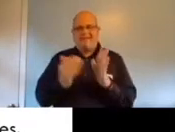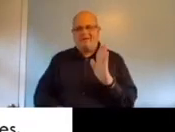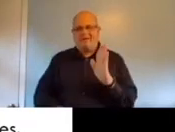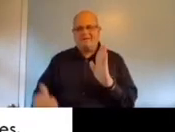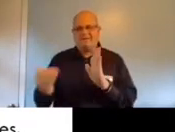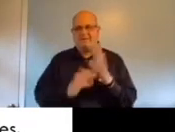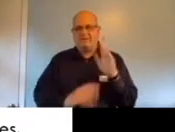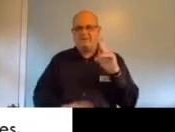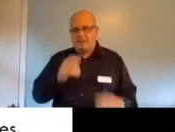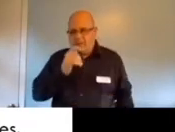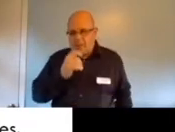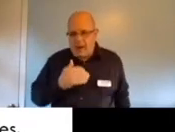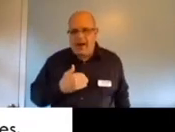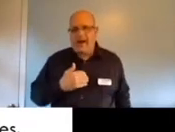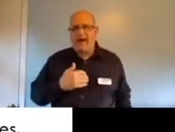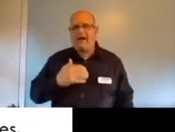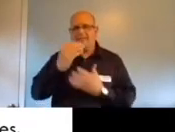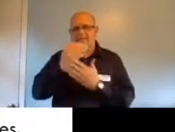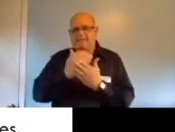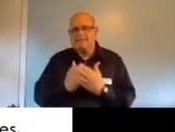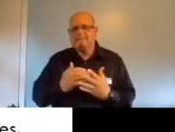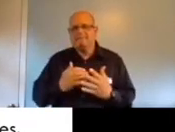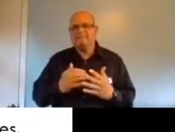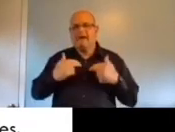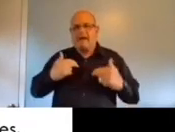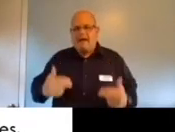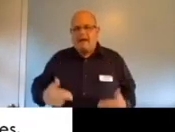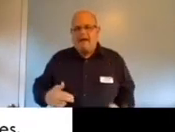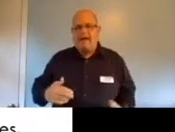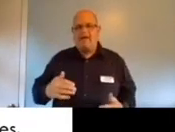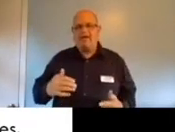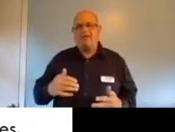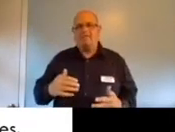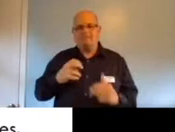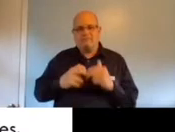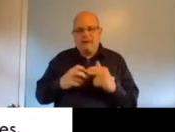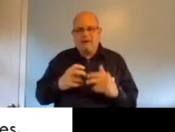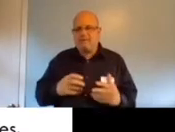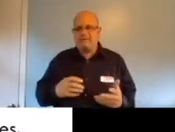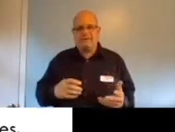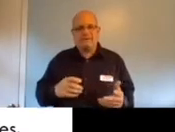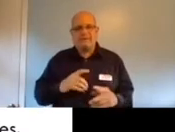the listed conditions on those guidelines who are not inherently less likely to respond